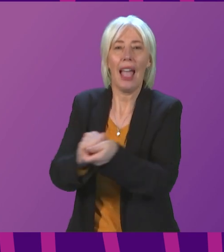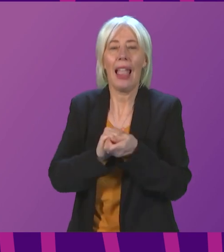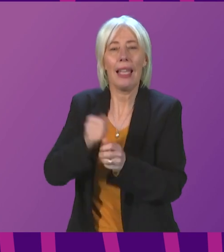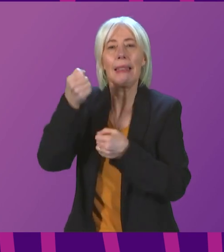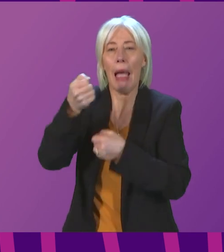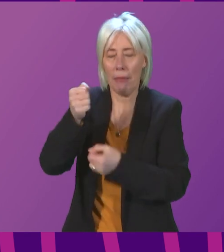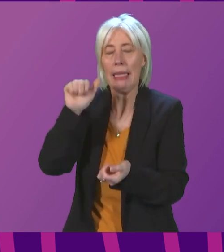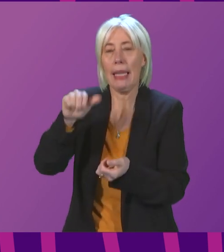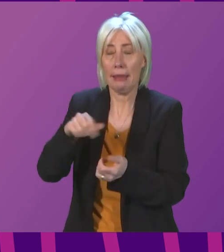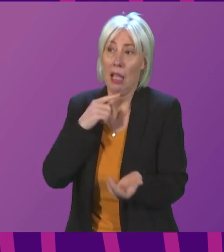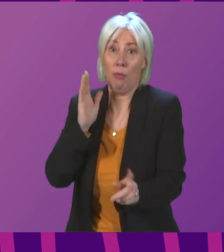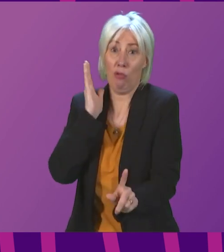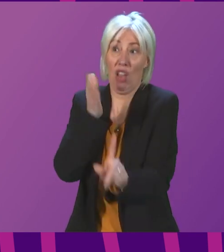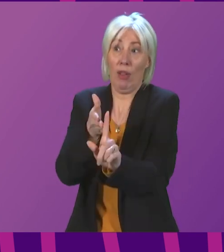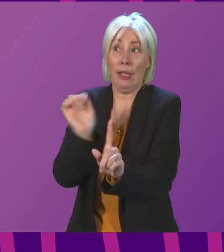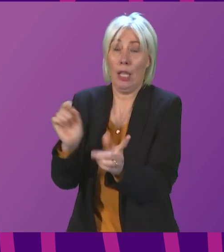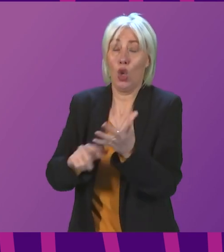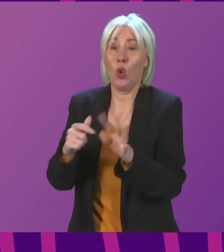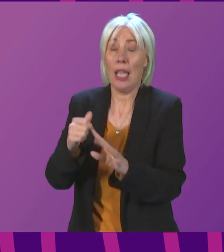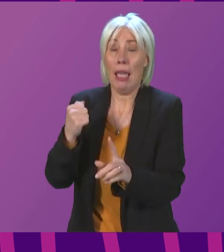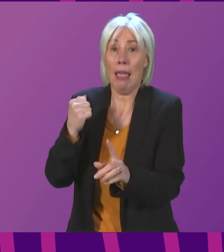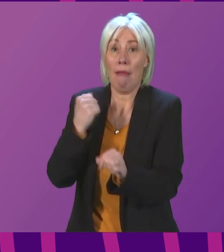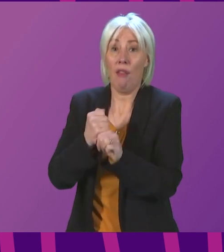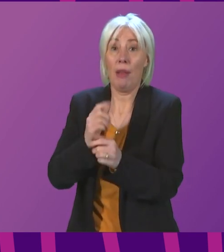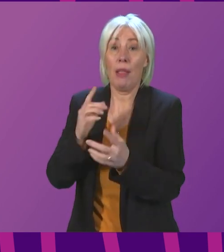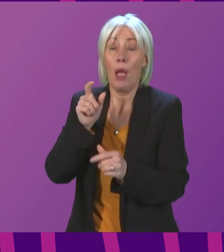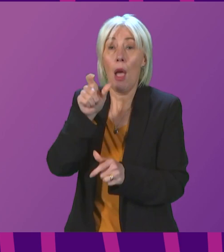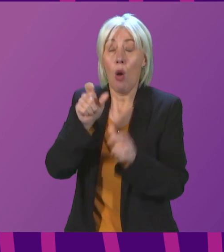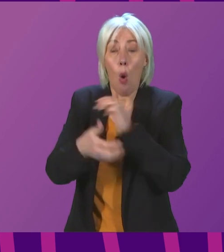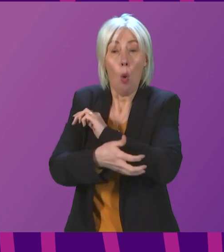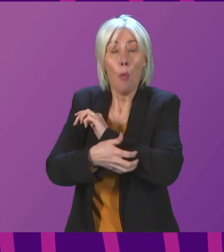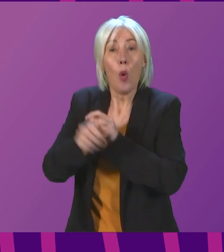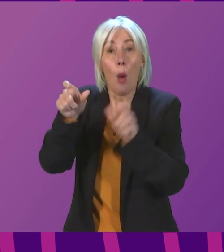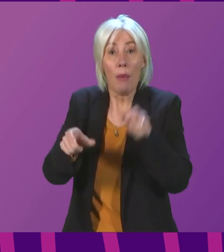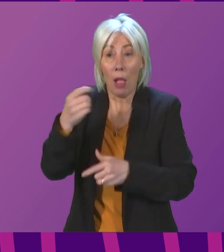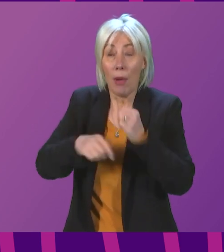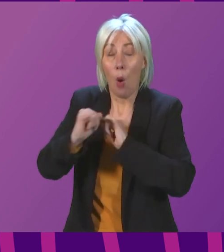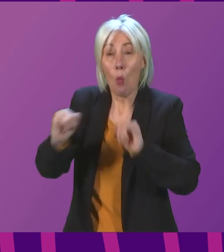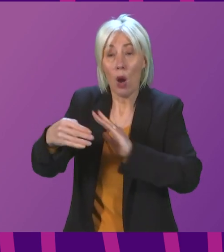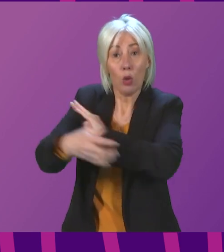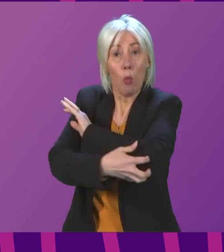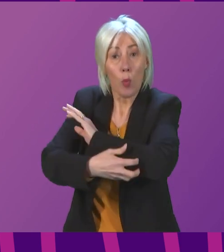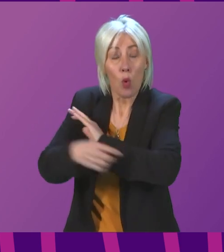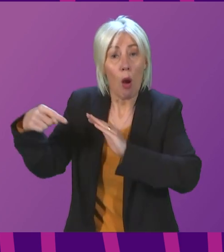I will be blunt about it: the UK Government is making the poorest poorer, and it is doing so knowingly, which is utterly despicable.